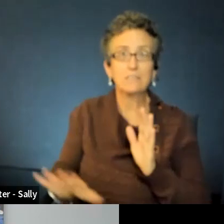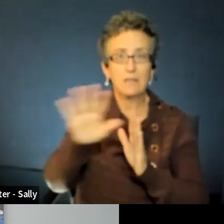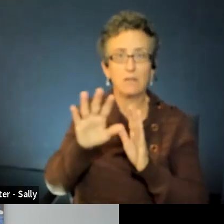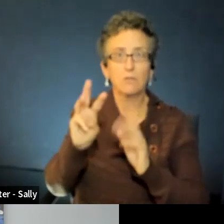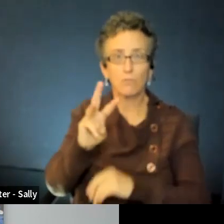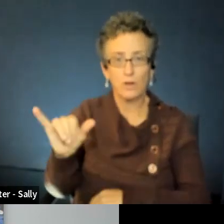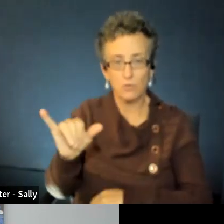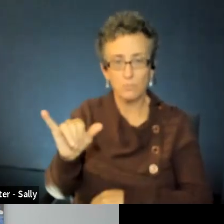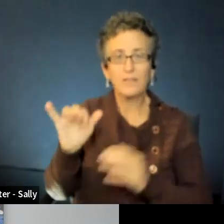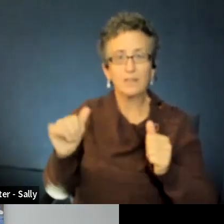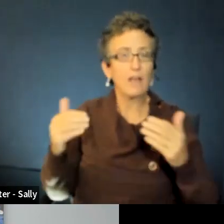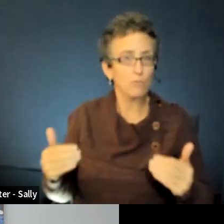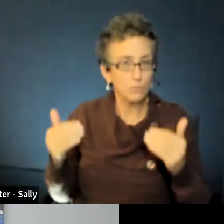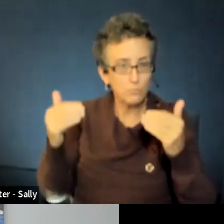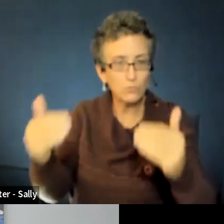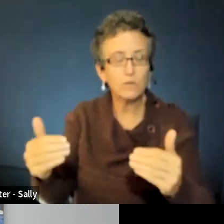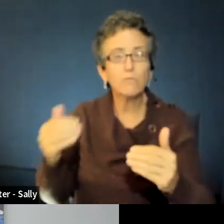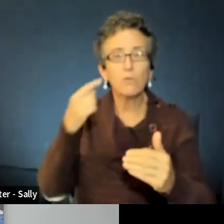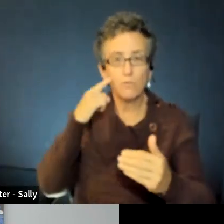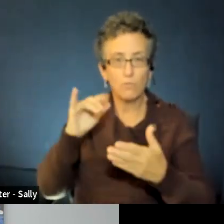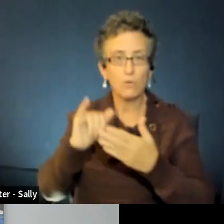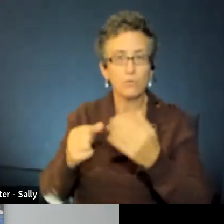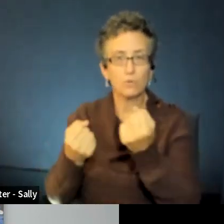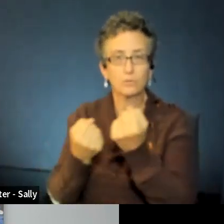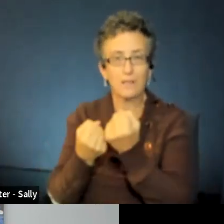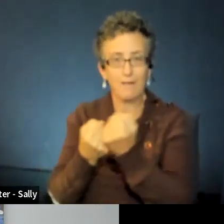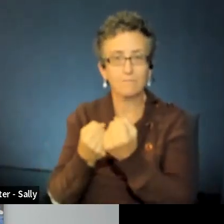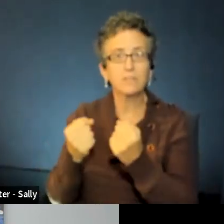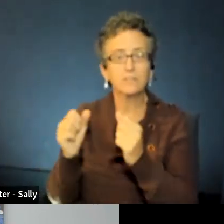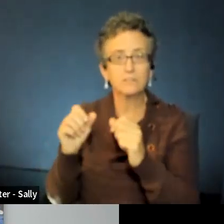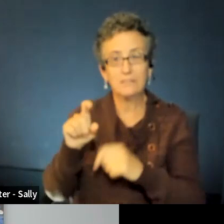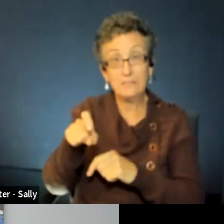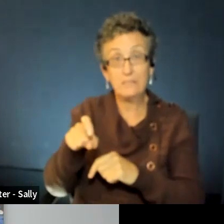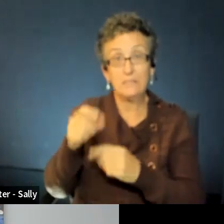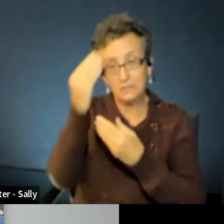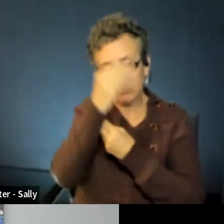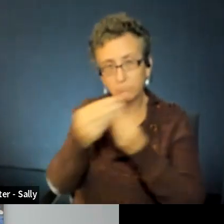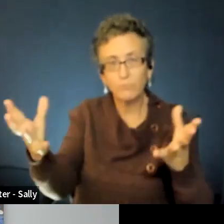So during that time, our Cheyenne advocacy group was formed throughout eastern Wyoming. It started in Cheyenne with a few people that weren't from Cheyenne, and because nobody was showing up for the peer advocacy groups, we just decided we were just going to do this all of eastern Wyoming in all of our service area. So we started doing that, got the group going. They named themselves the Y pack group, which stands for the Wyoming disability peer advocacy committee. Like I said it's a grass